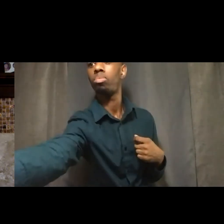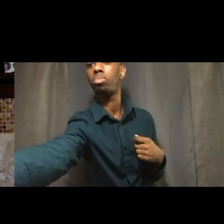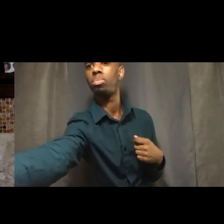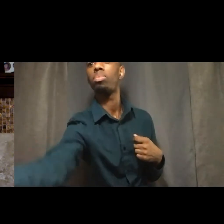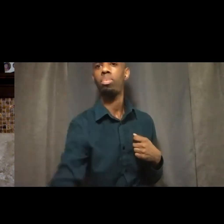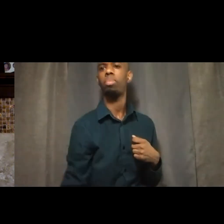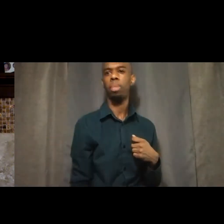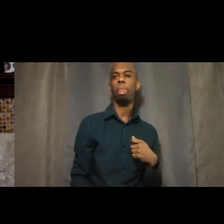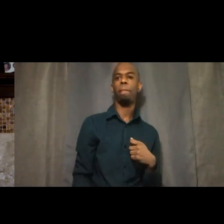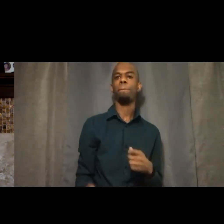Let's do one more.